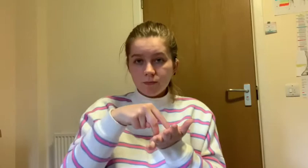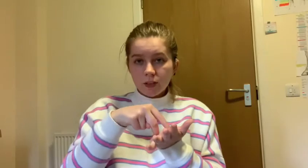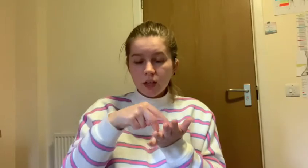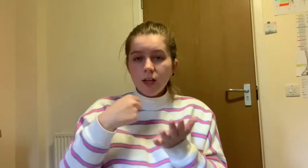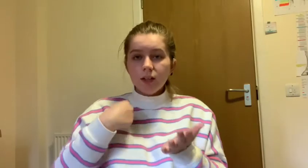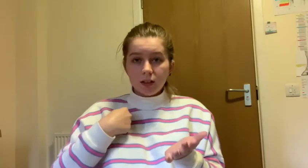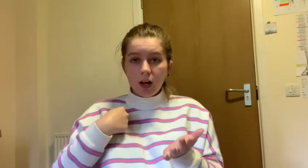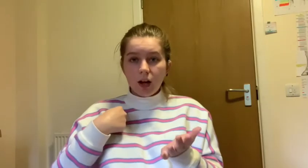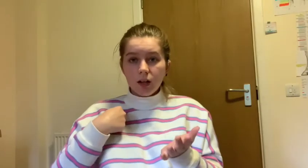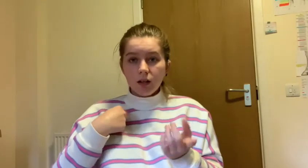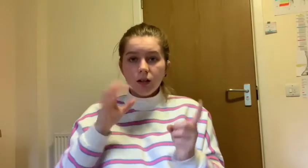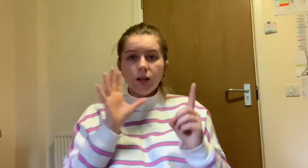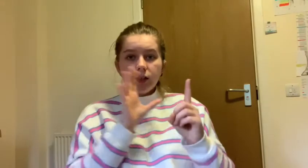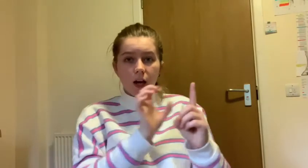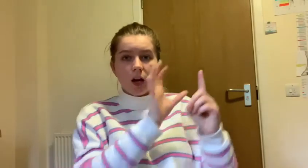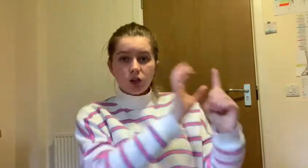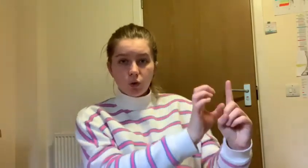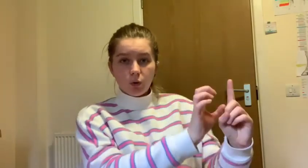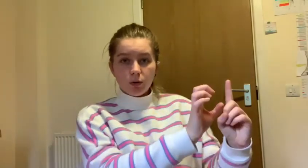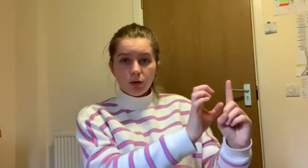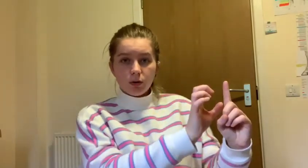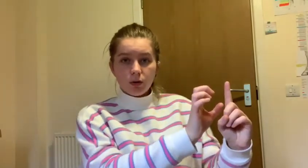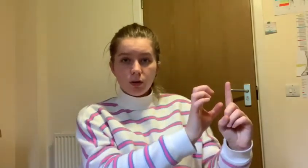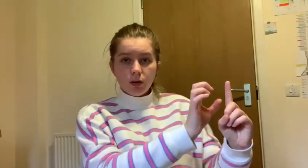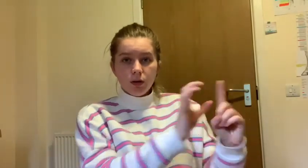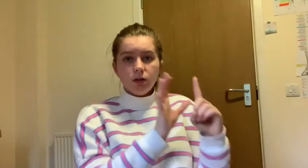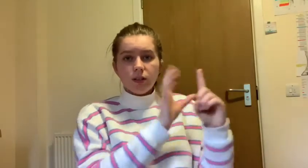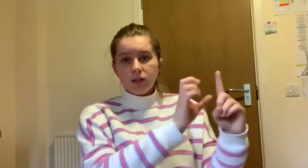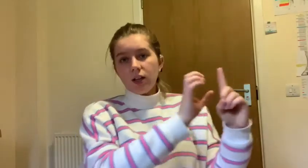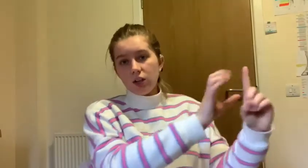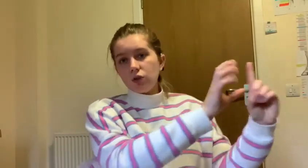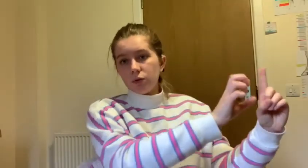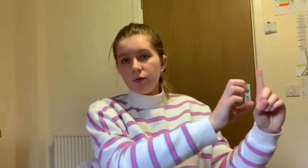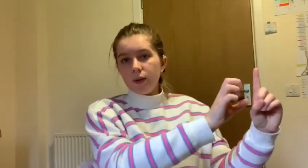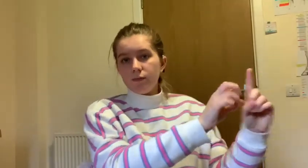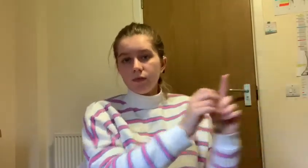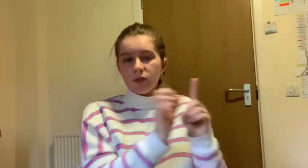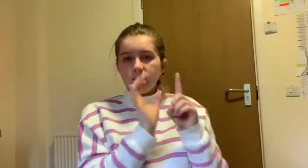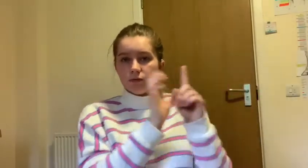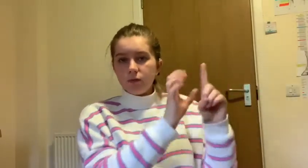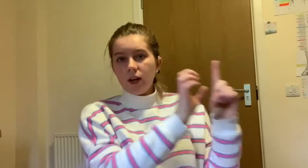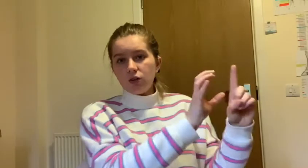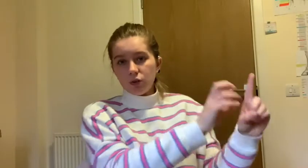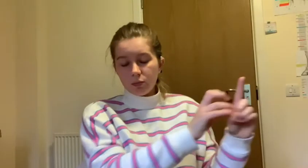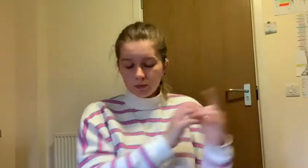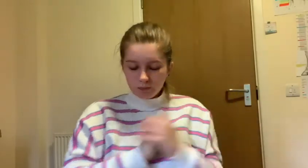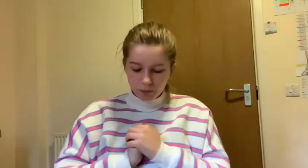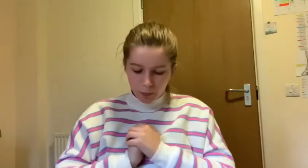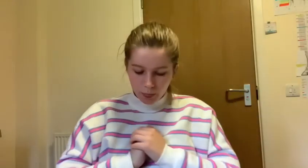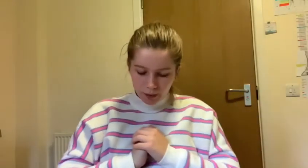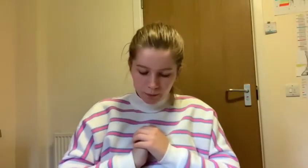"Till I catch up" so that is to catch up something, catch up.